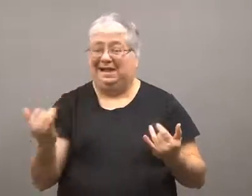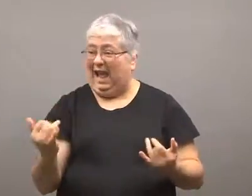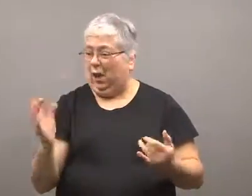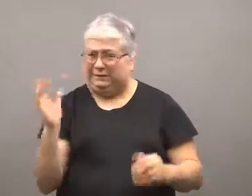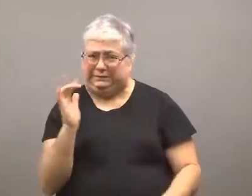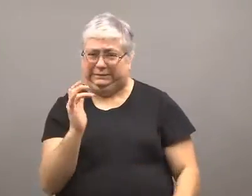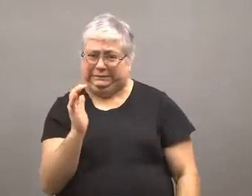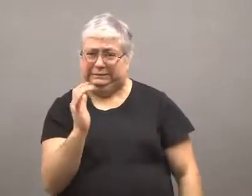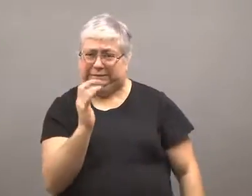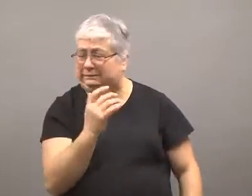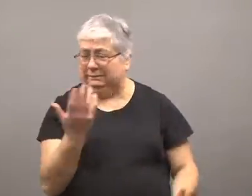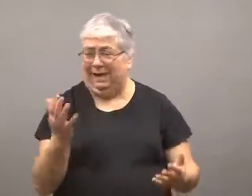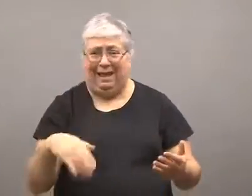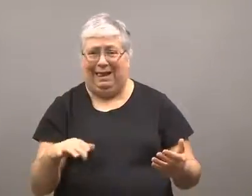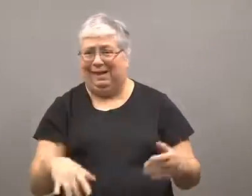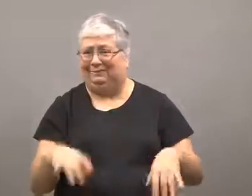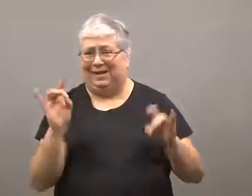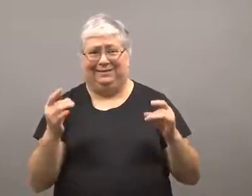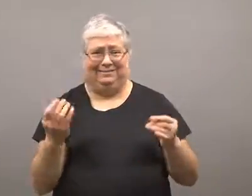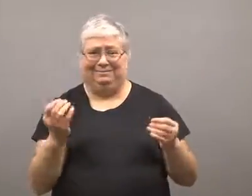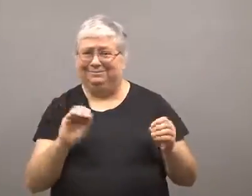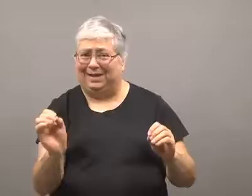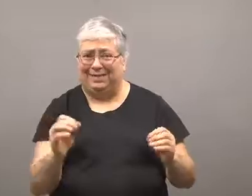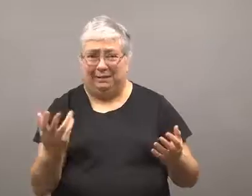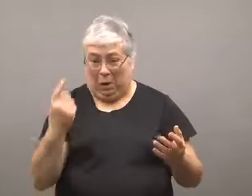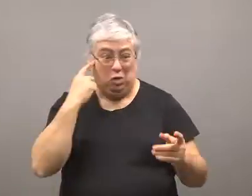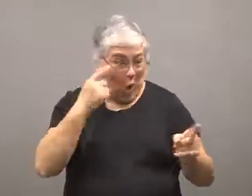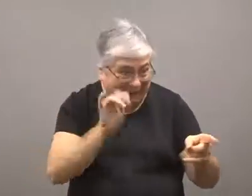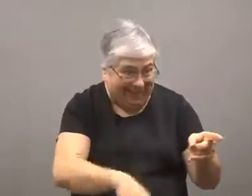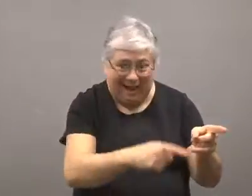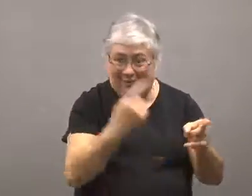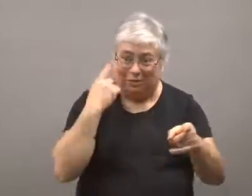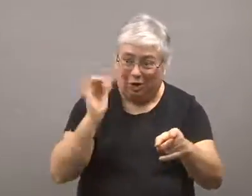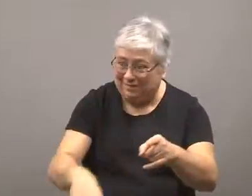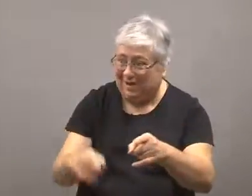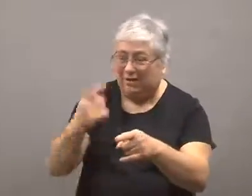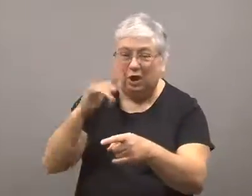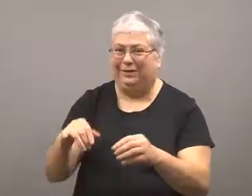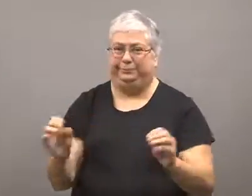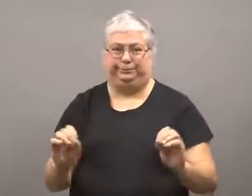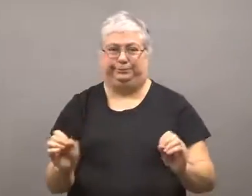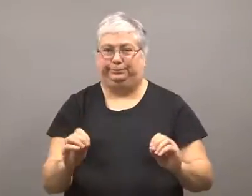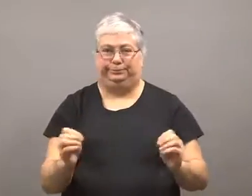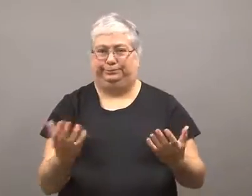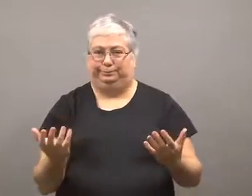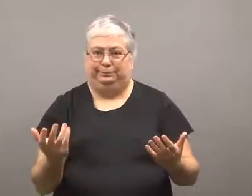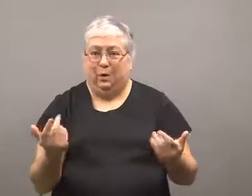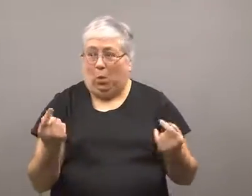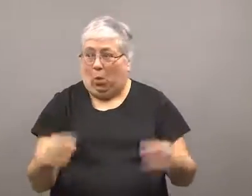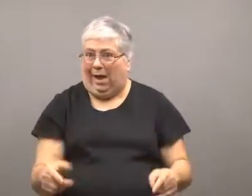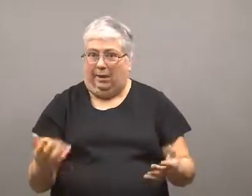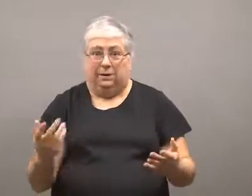So far the search for the plane has been unsuccessful. Various sightings turned out to be nothing.